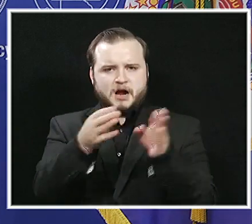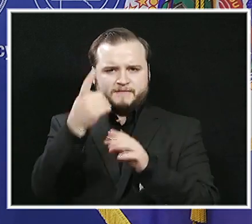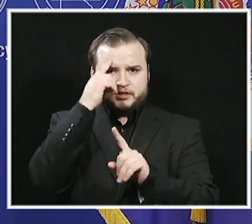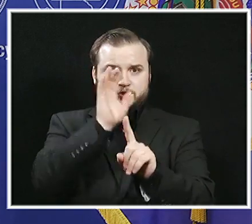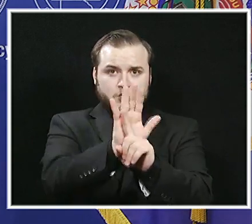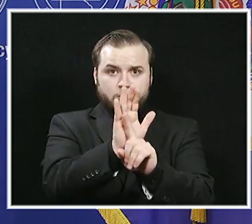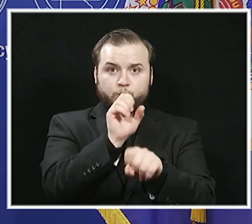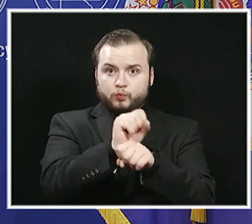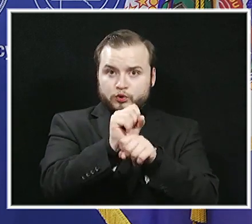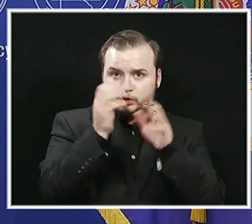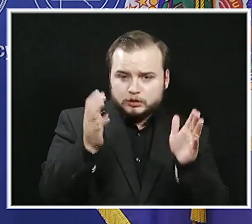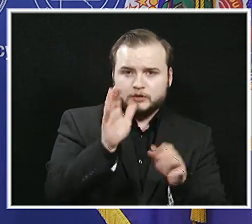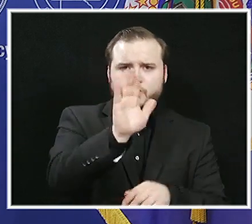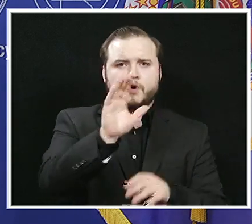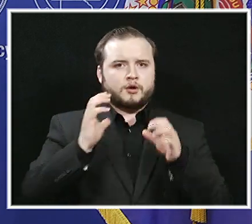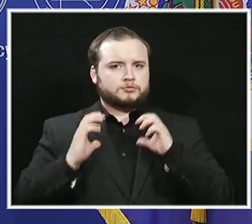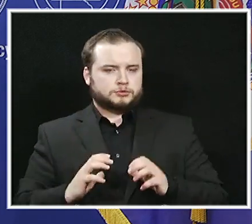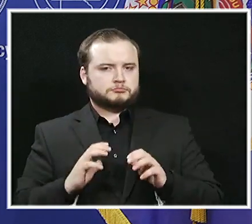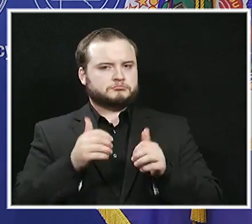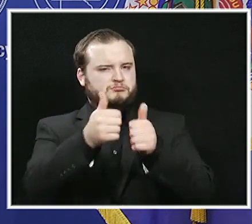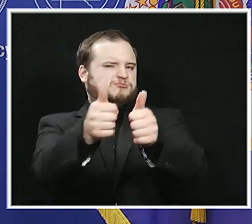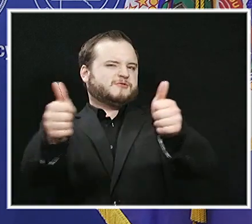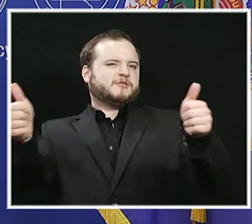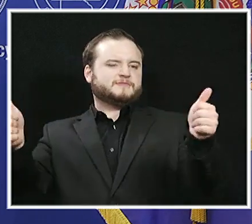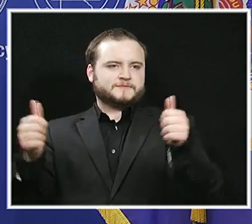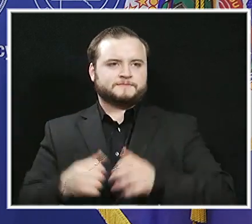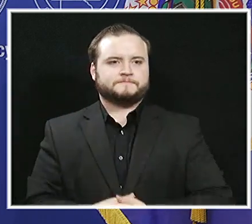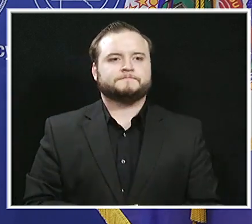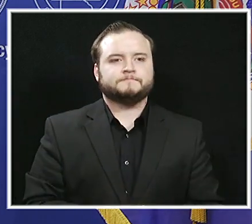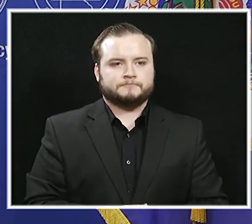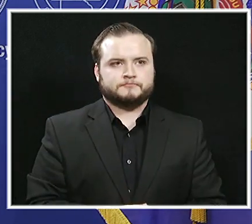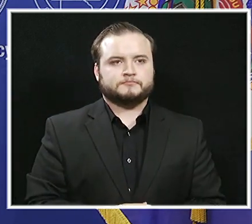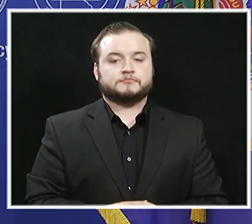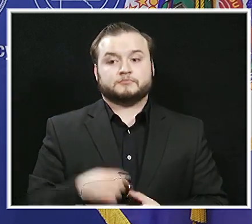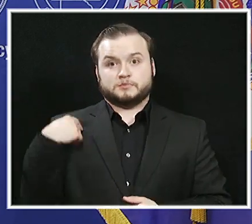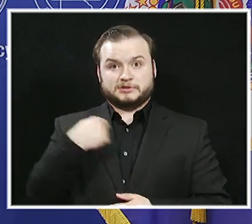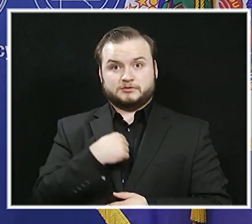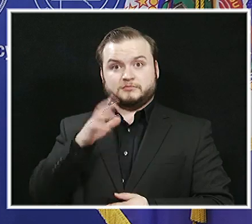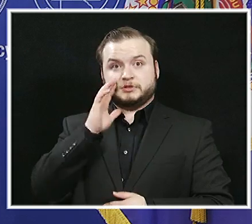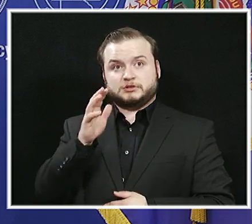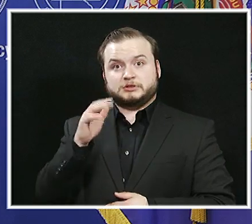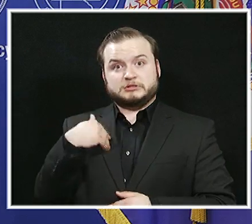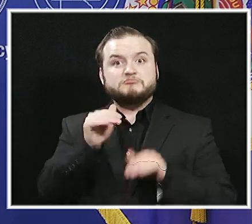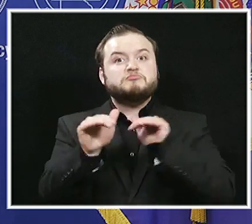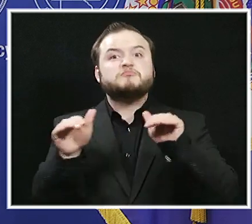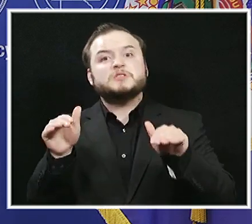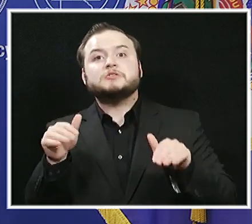into this, that's not good use of our time or yours, we're asking businesses to make that plan for the workers and customers, and of course we reserve the